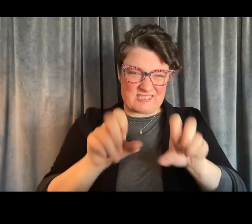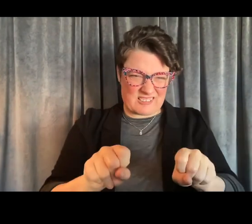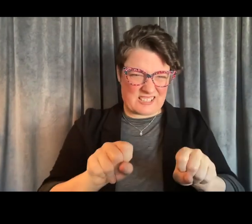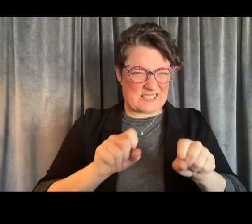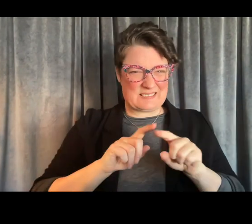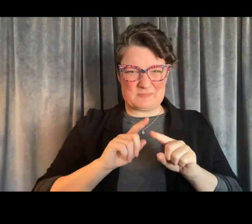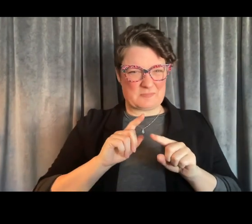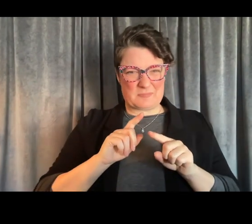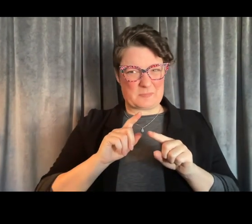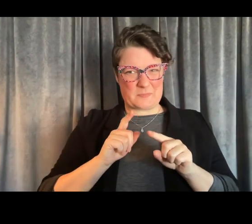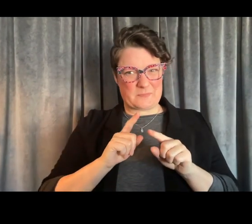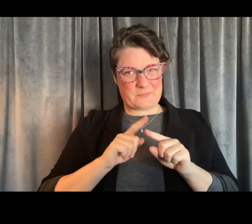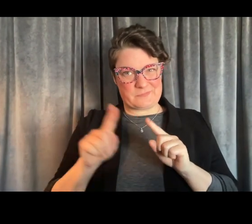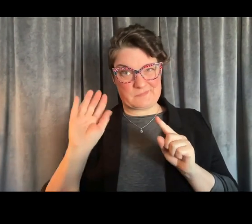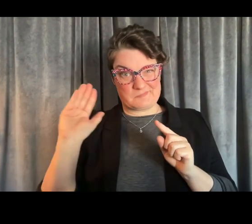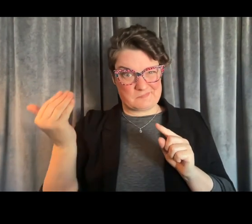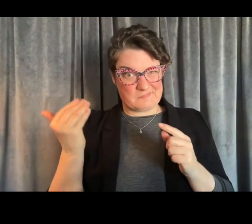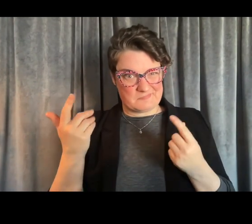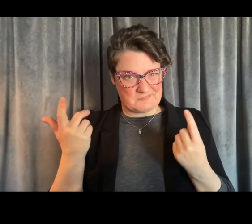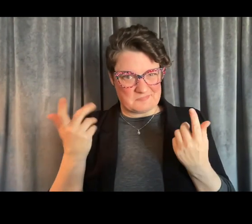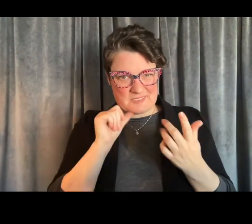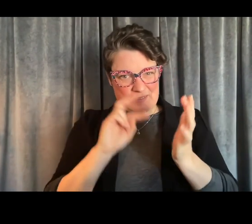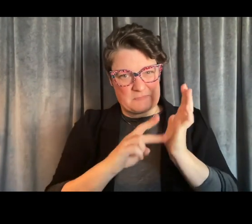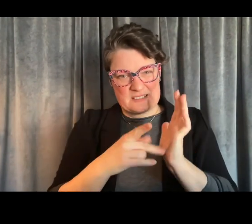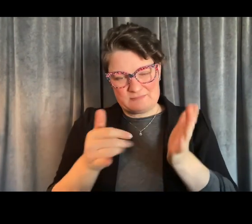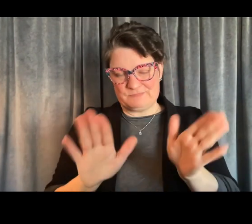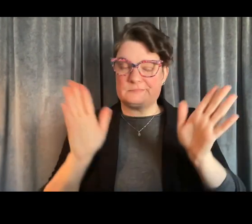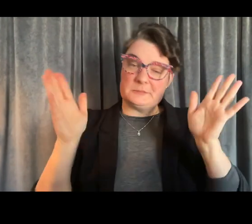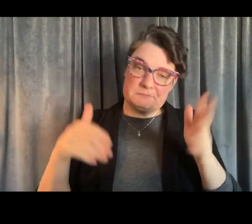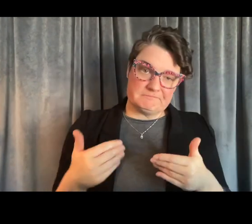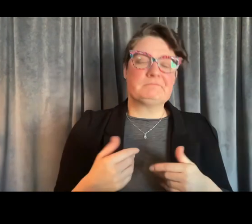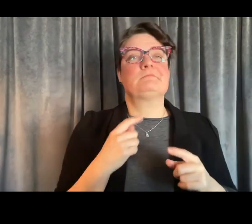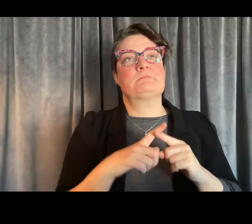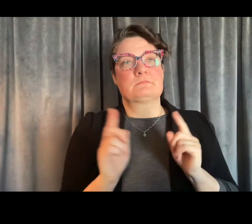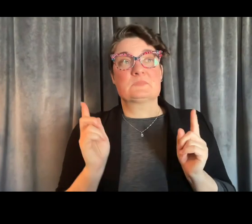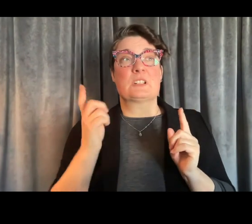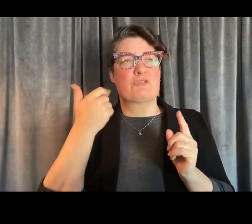of planting trees in Israel. But I remember as a kid at like Sunday school and stuff that we would